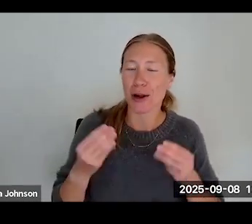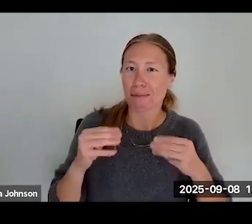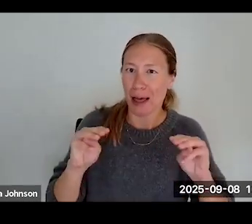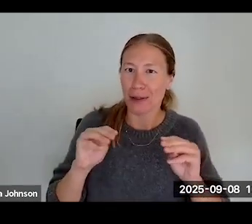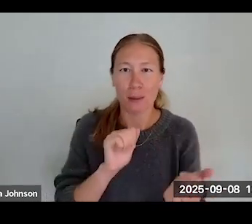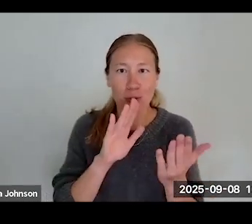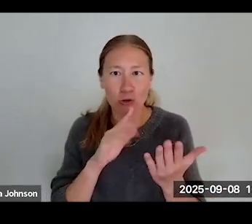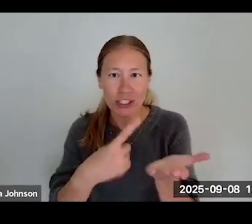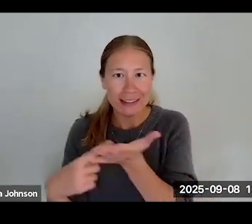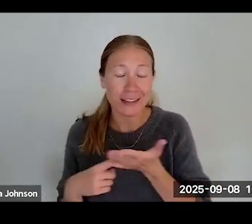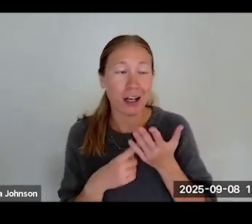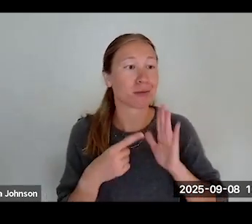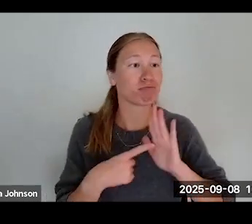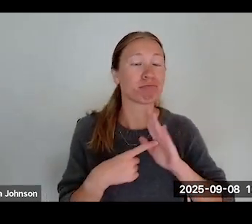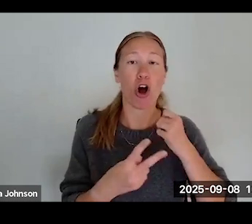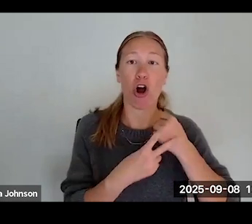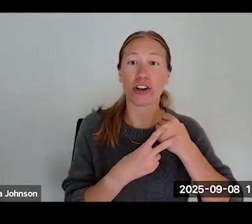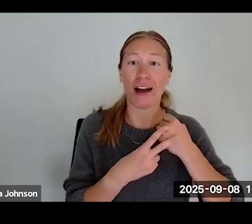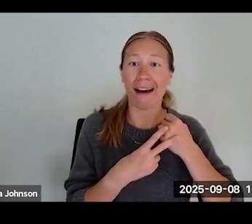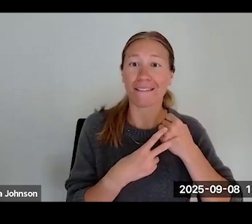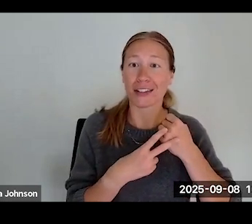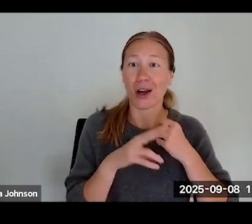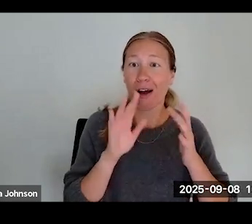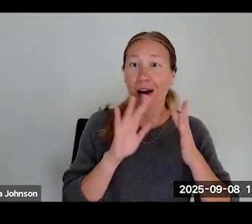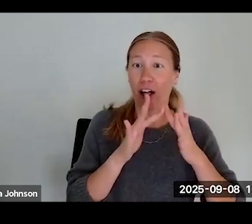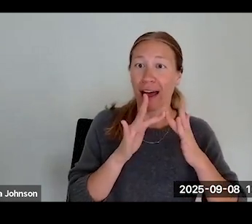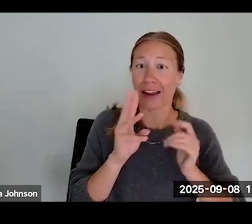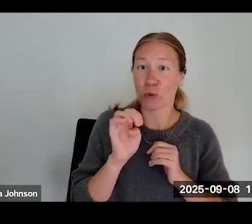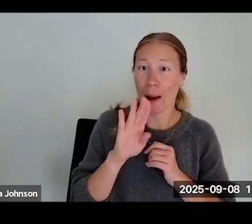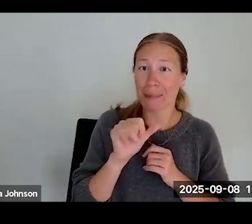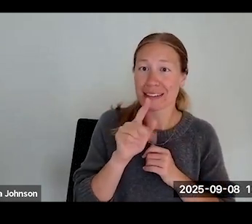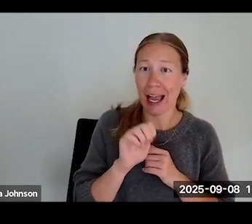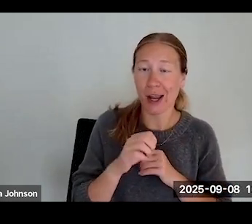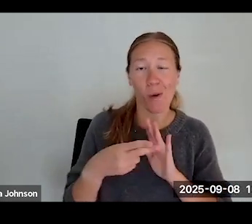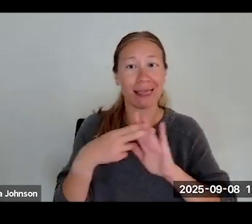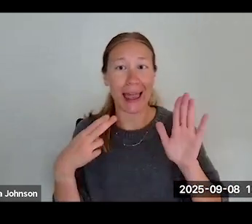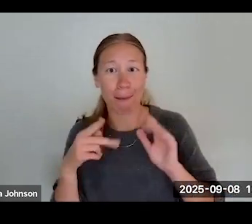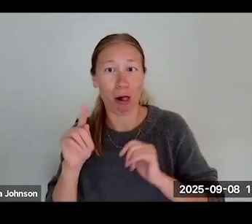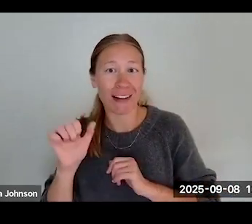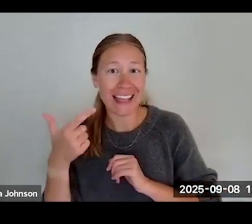such as having an archived section on a website or labeling and tagging information as archived.